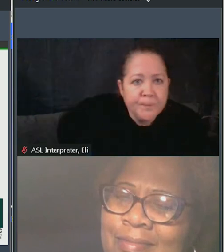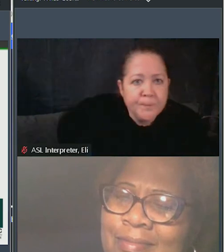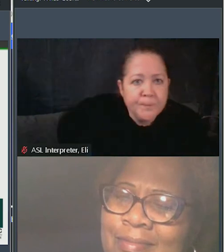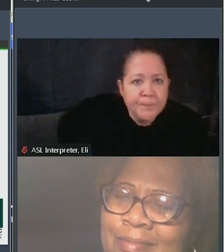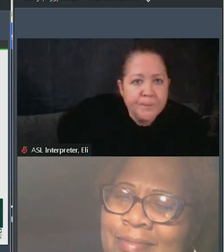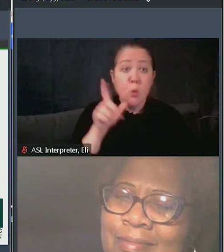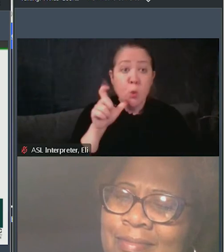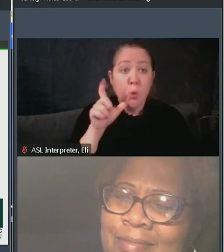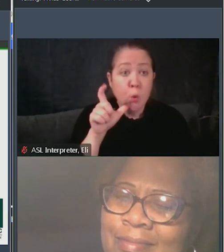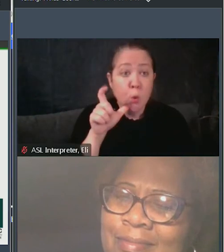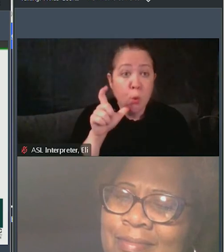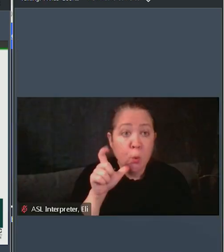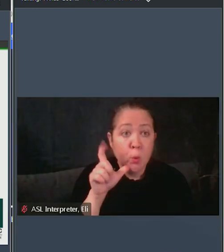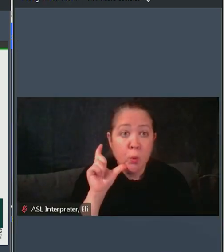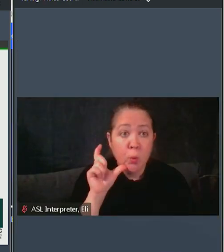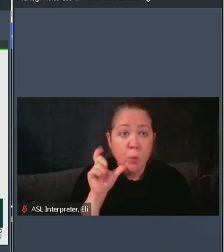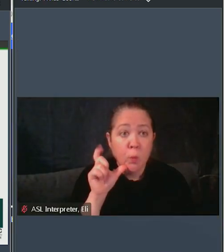Oh, I called you back. Cause you okay.